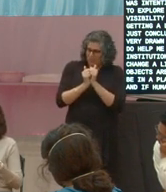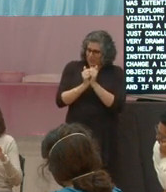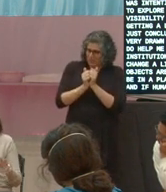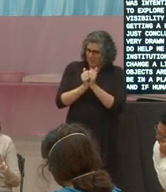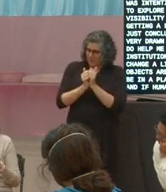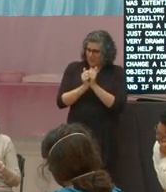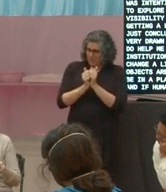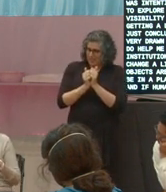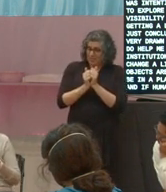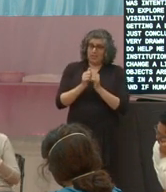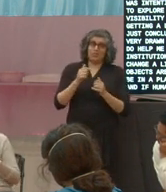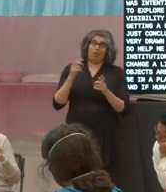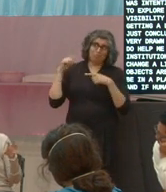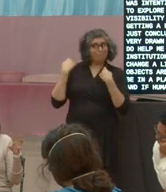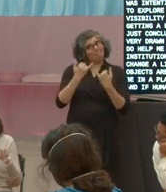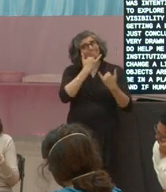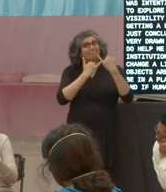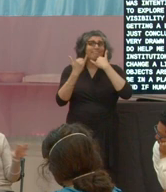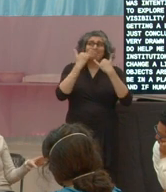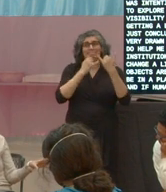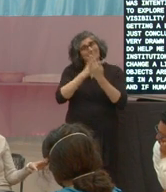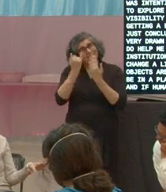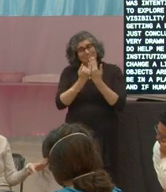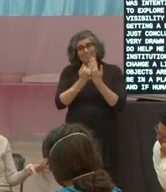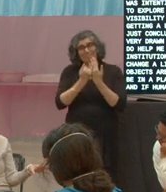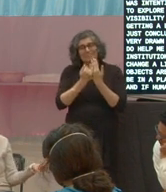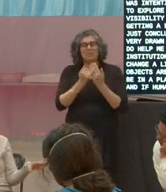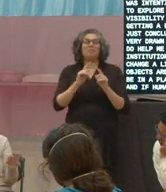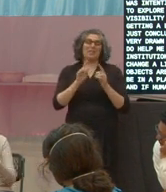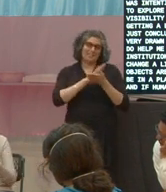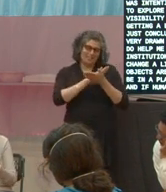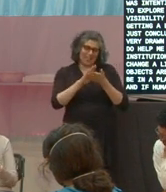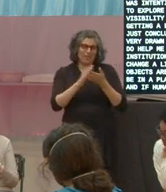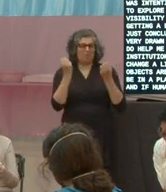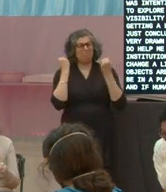like I made a lot of mistakes in the project. And it's been actually quite nice that we've had so many years to develop